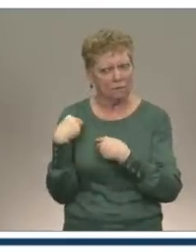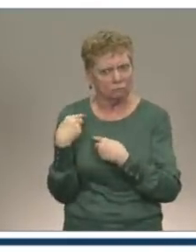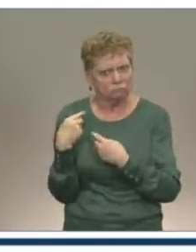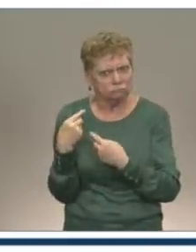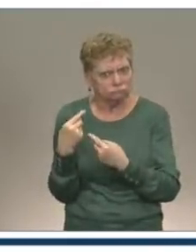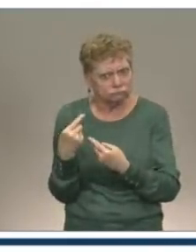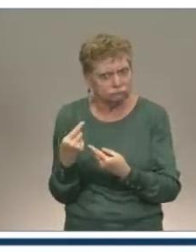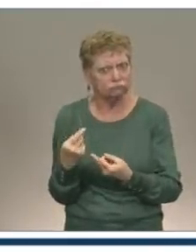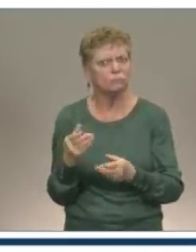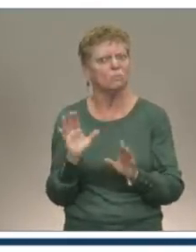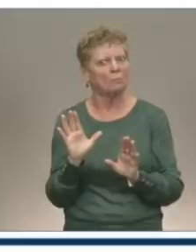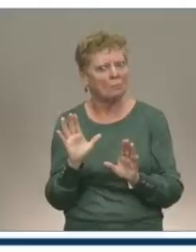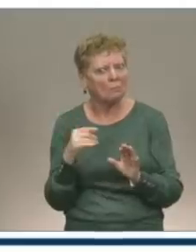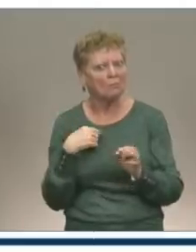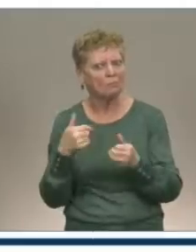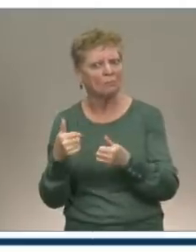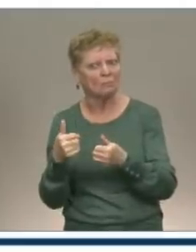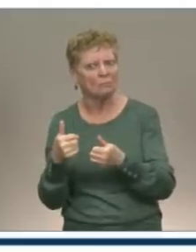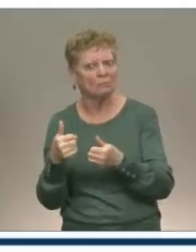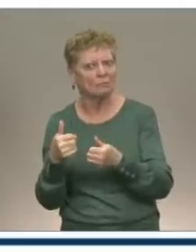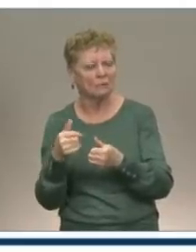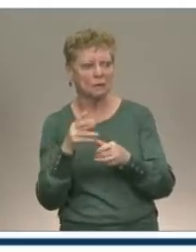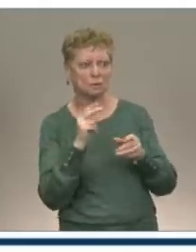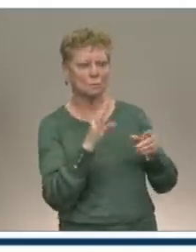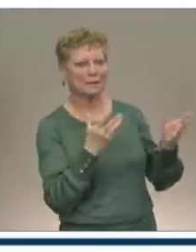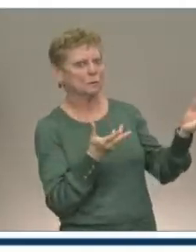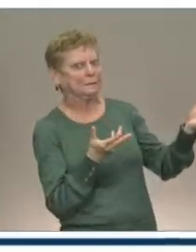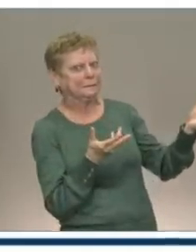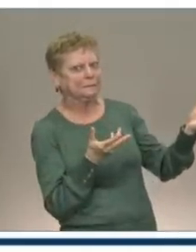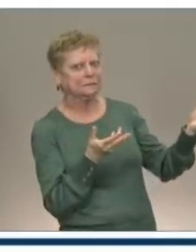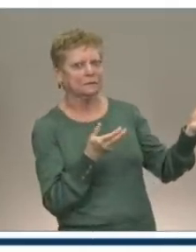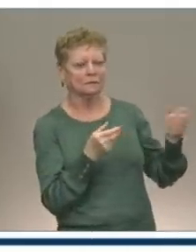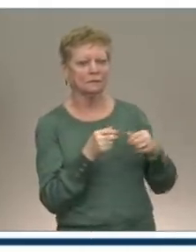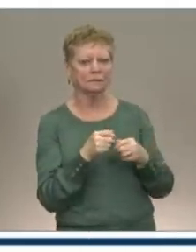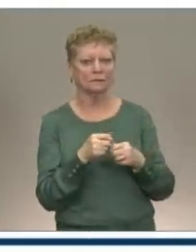that's different from where new brunswick is is at they're requiring stronger measures to